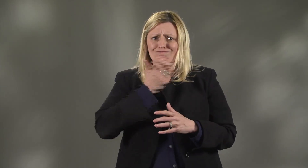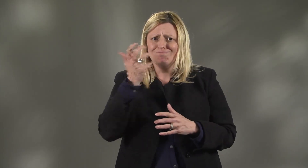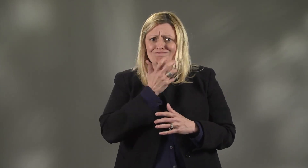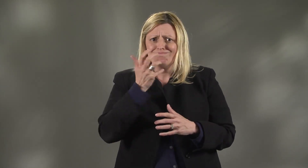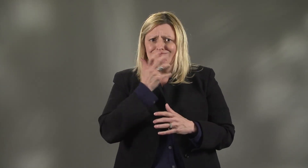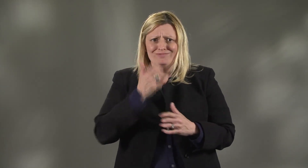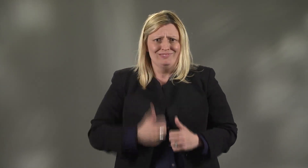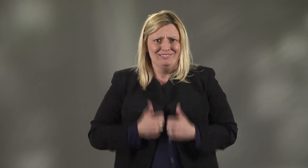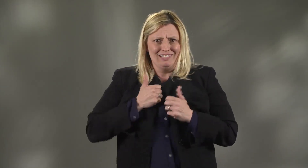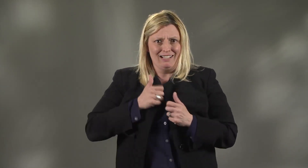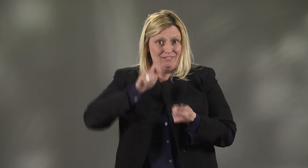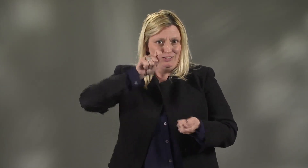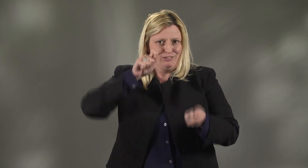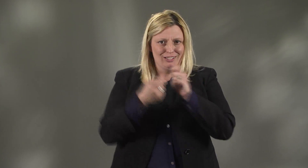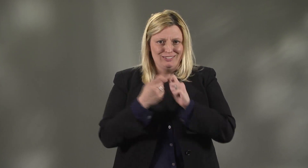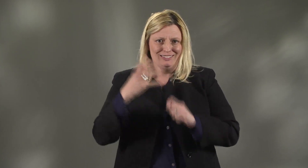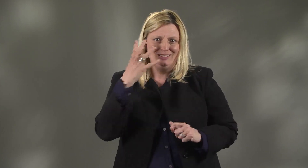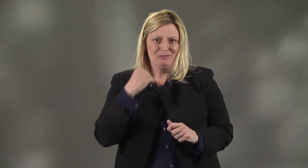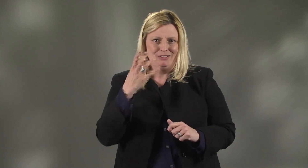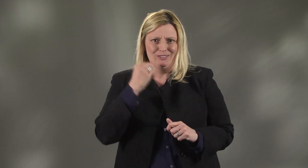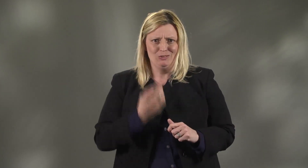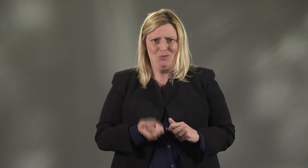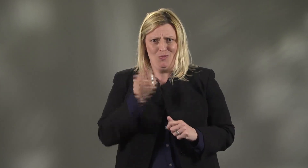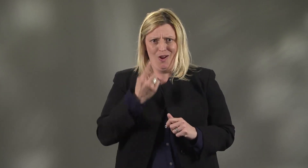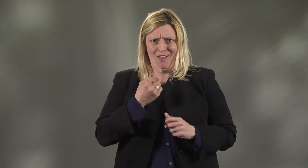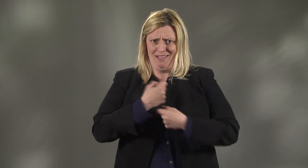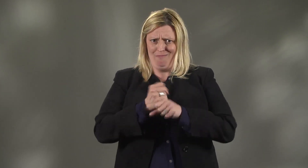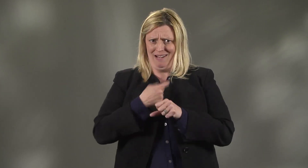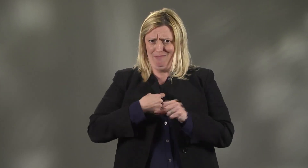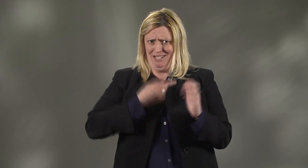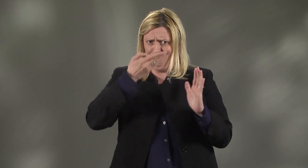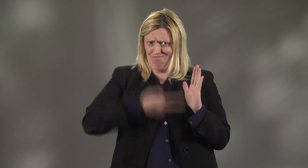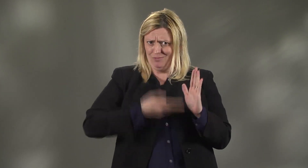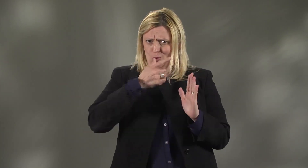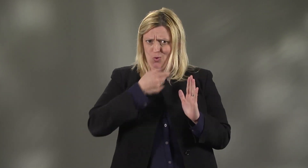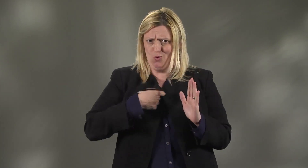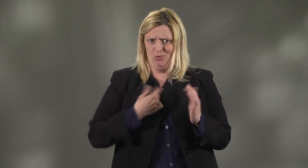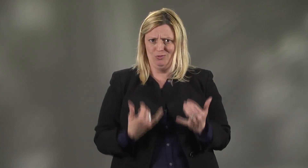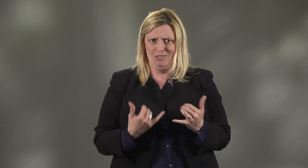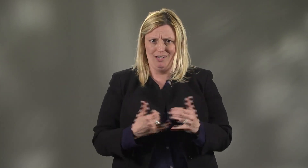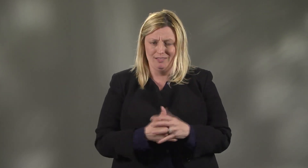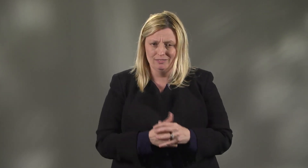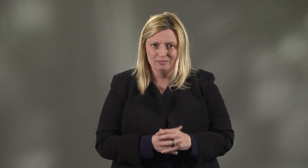This was a tremendous, life-changing experience for me and one that shaped who I am today.